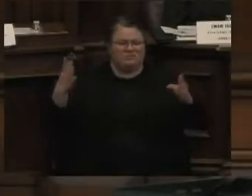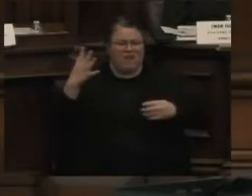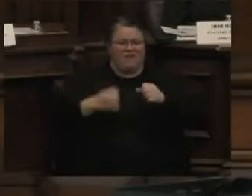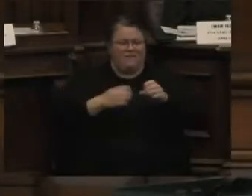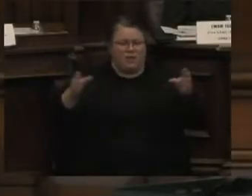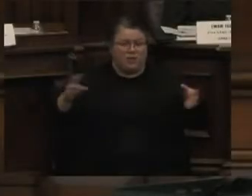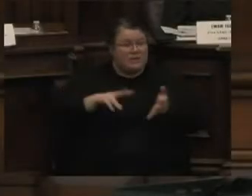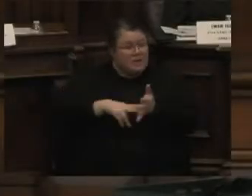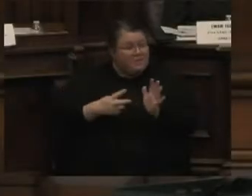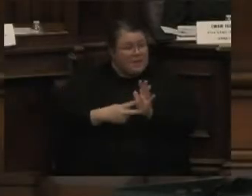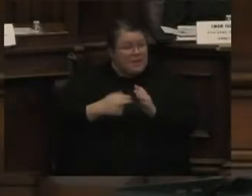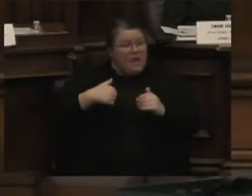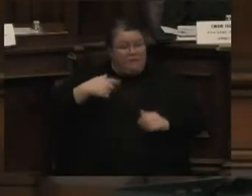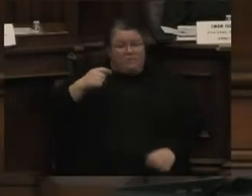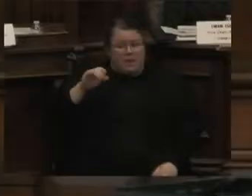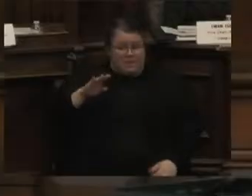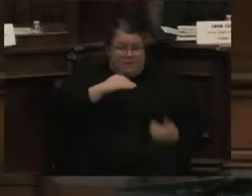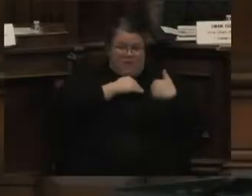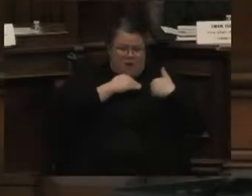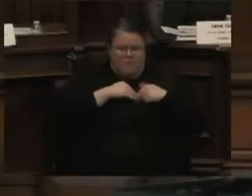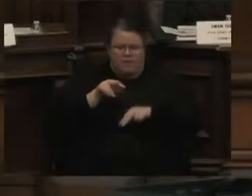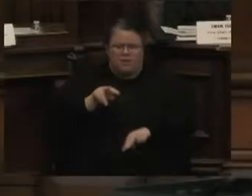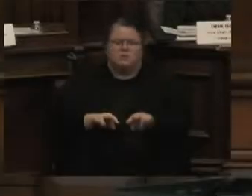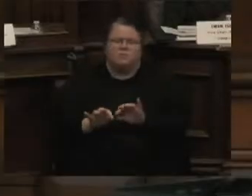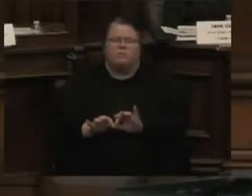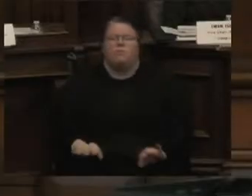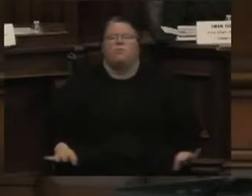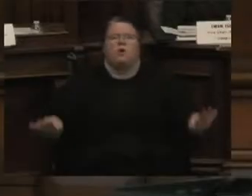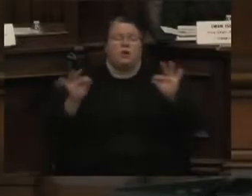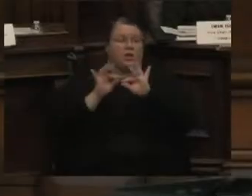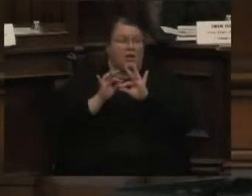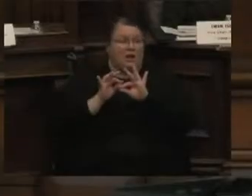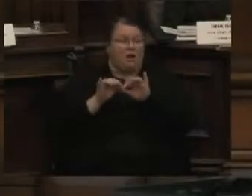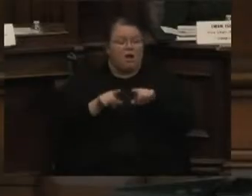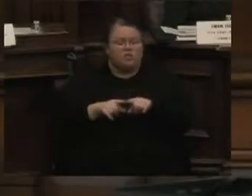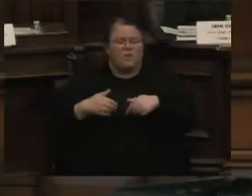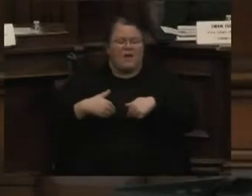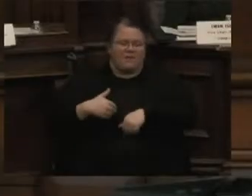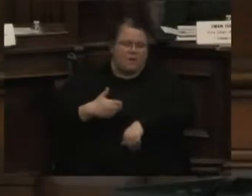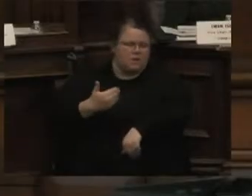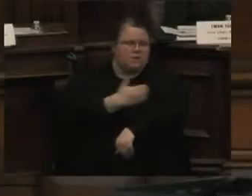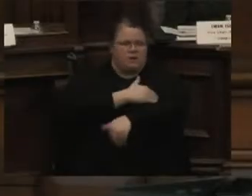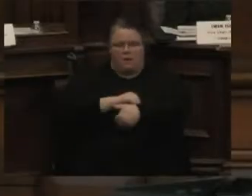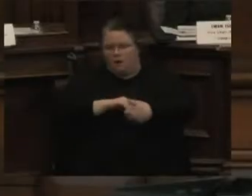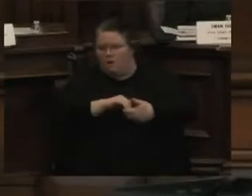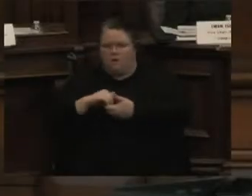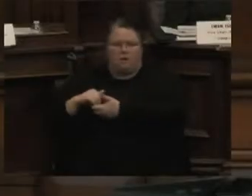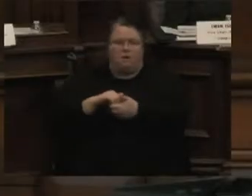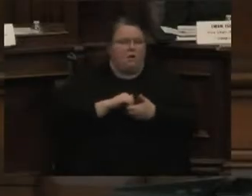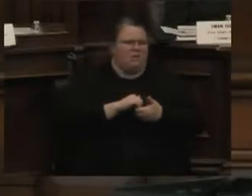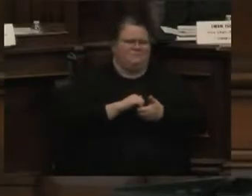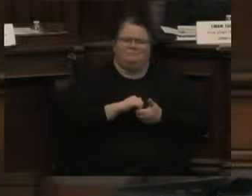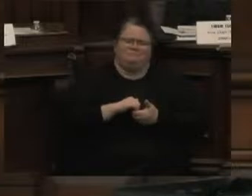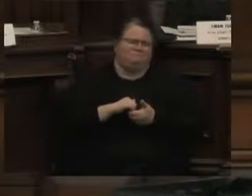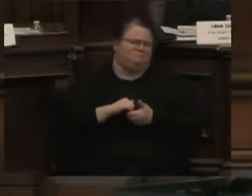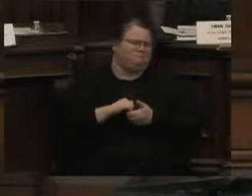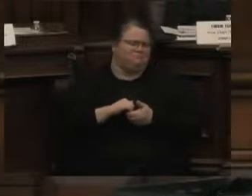was the research was done over like a five year period. So having police accountability is